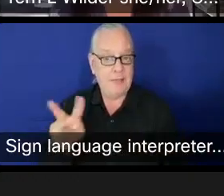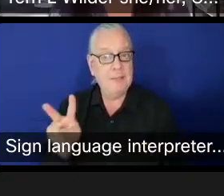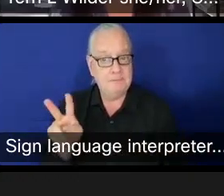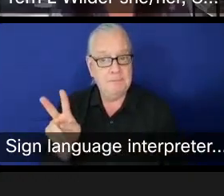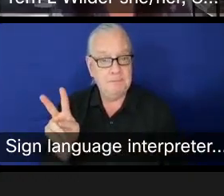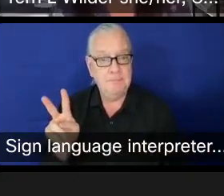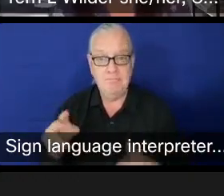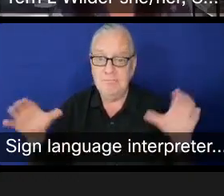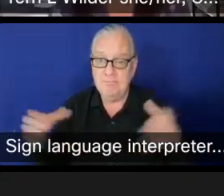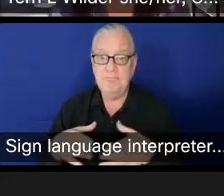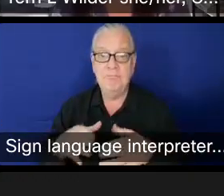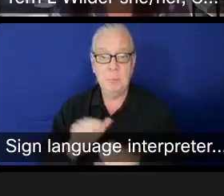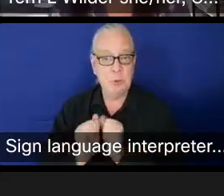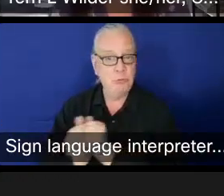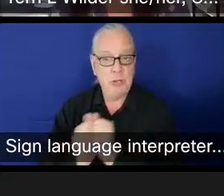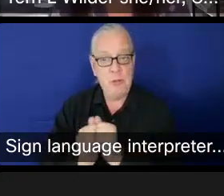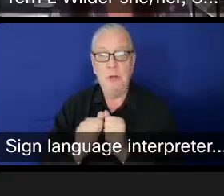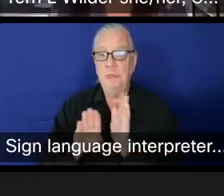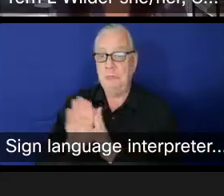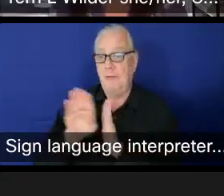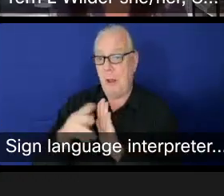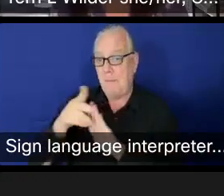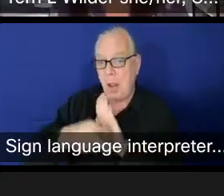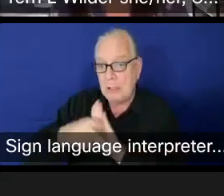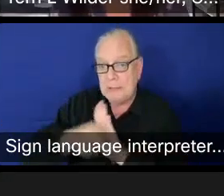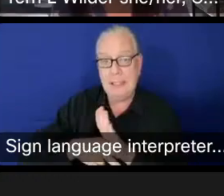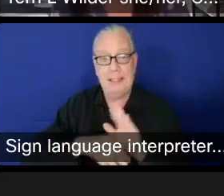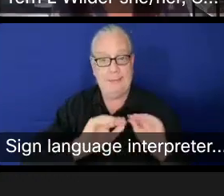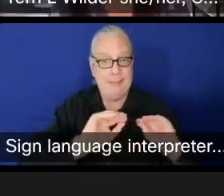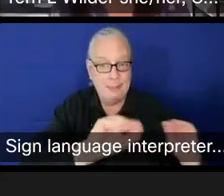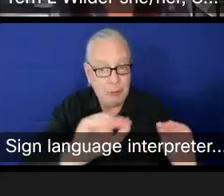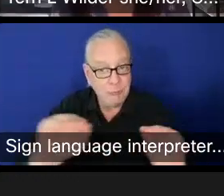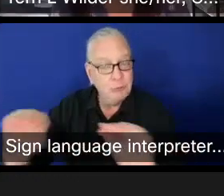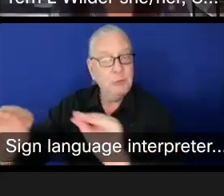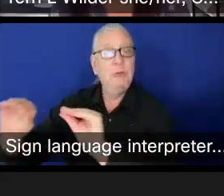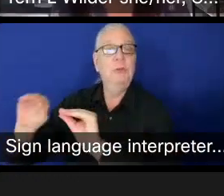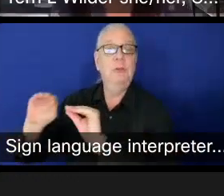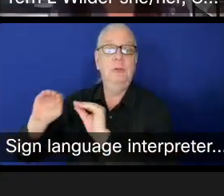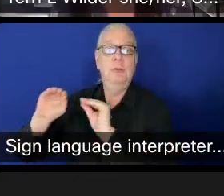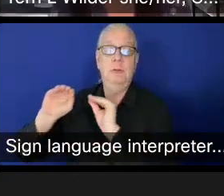who work together on policy and education and really embraces